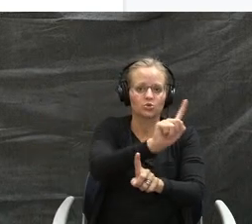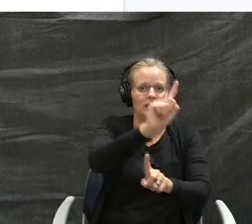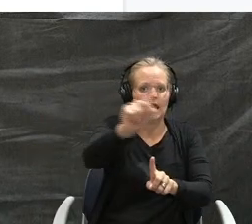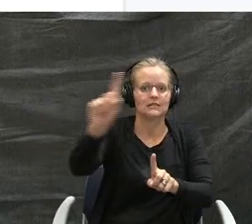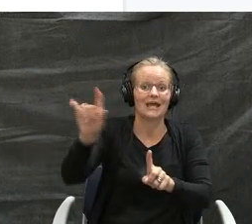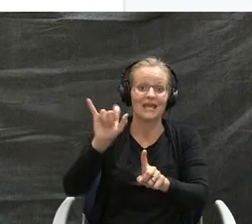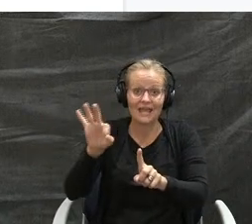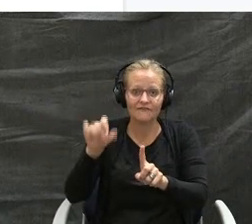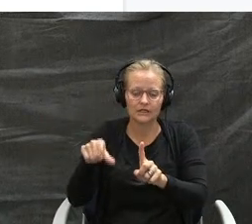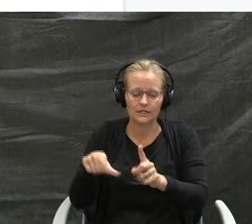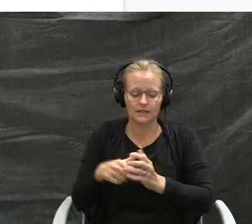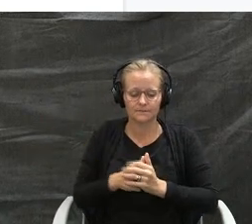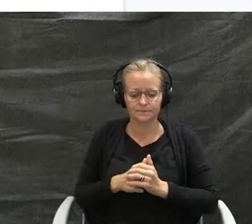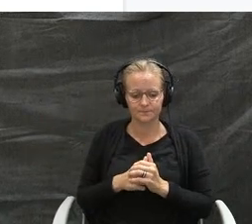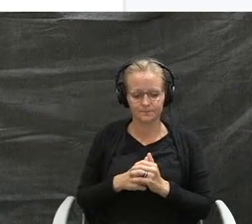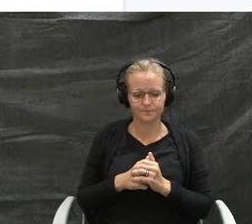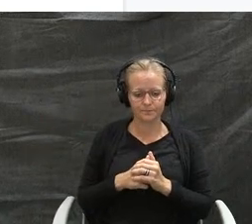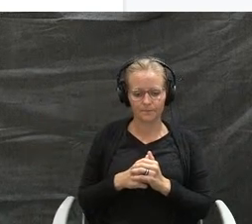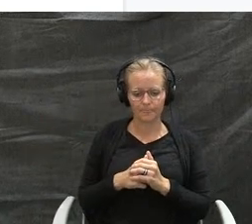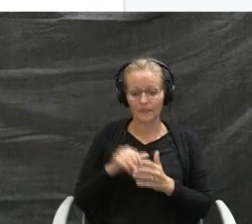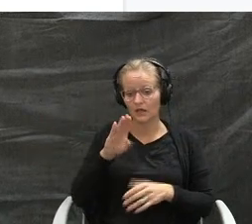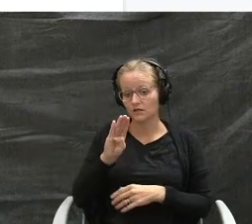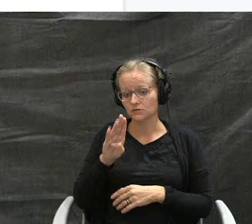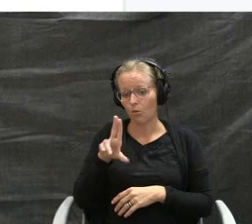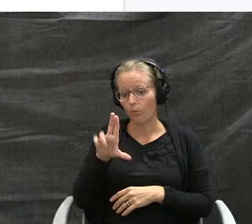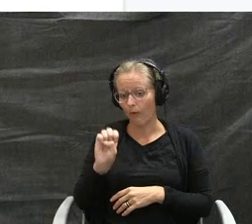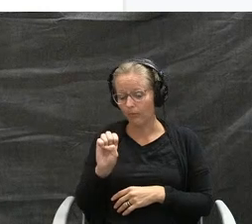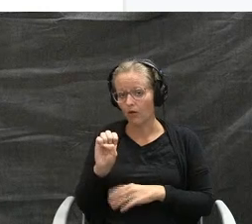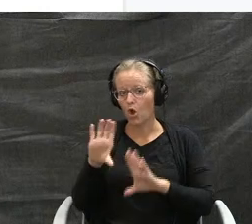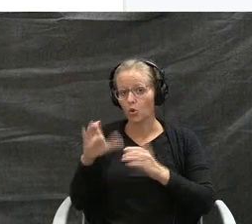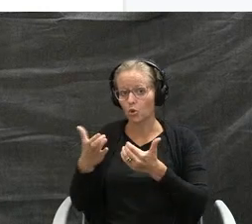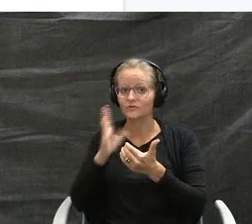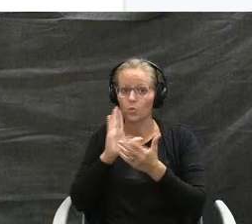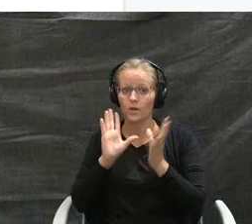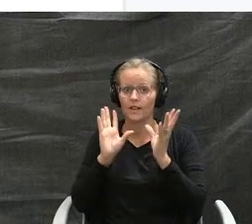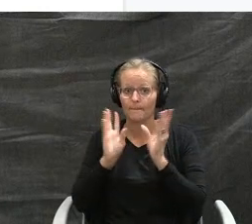Uh, when do bubble groups need and where bubble groups meet